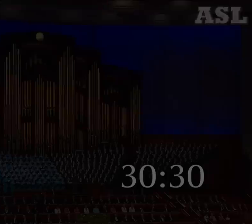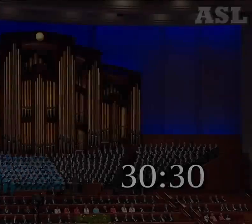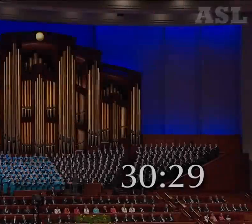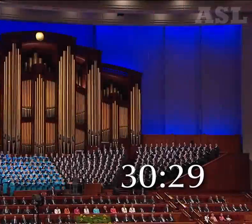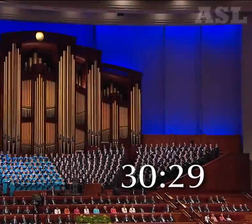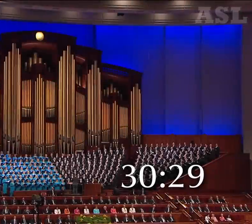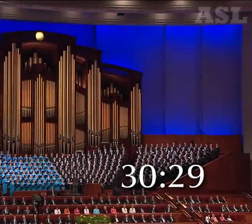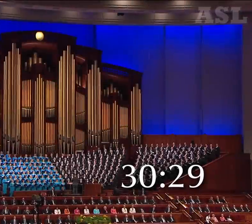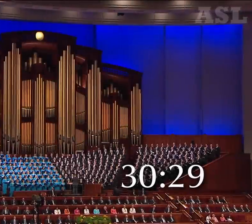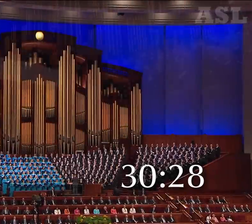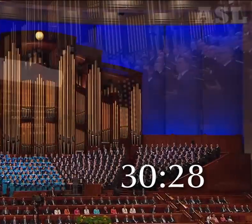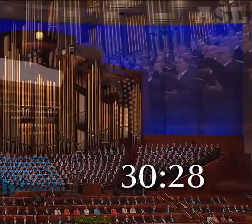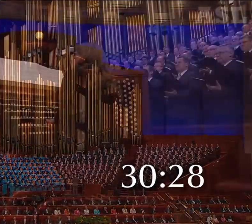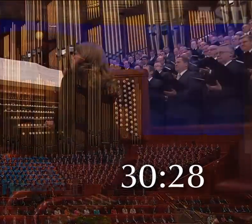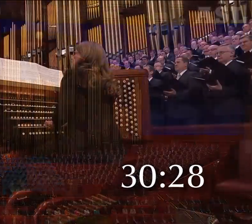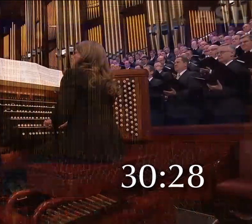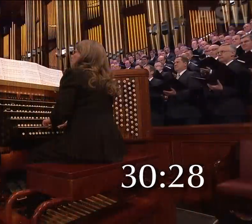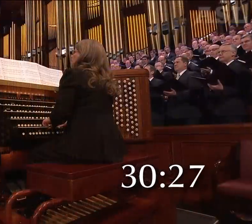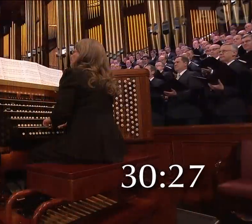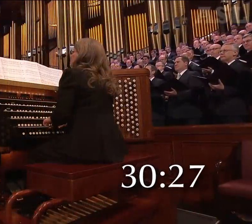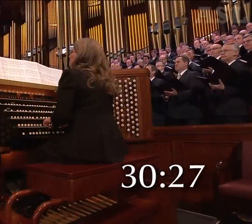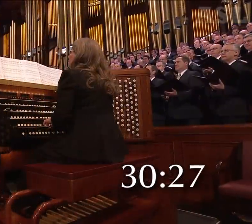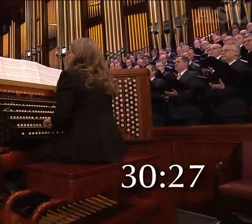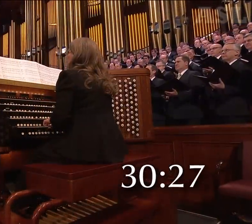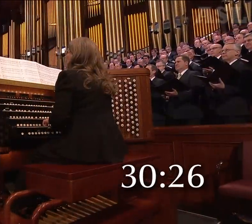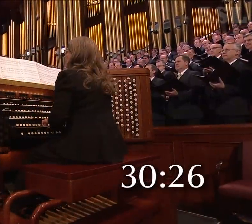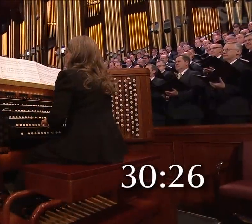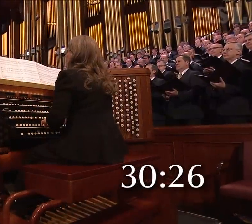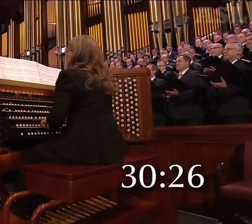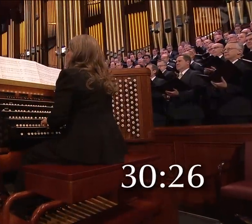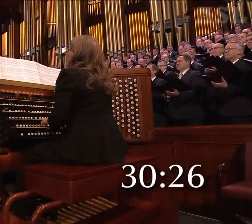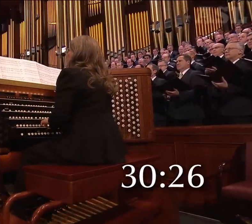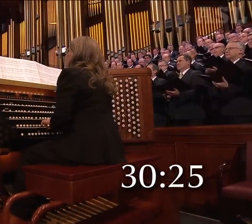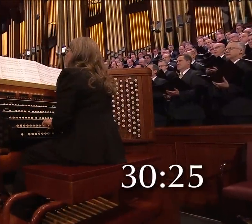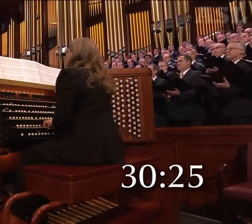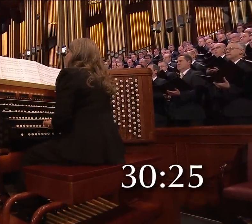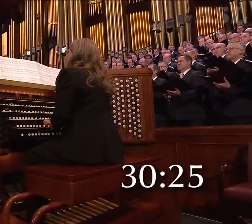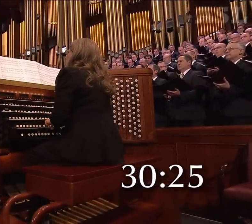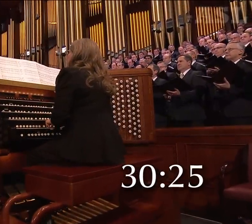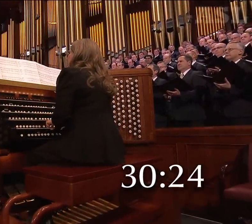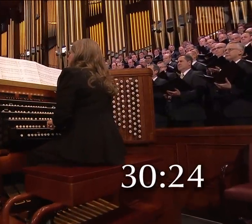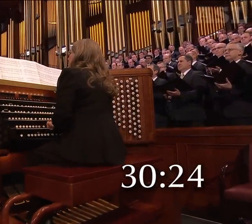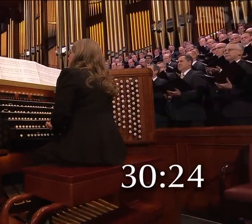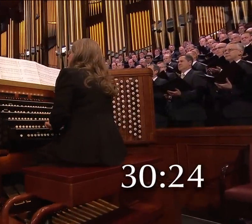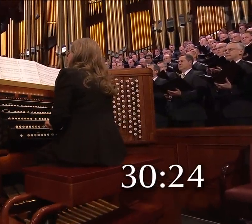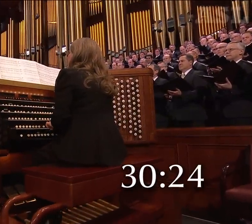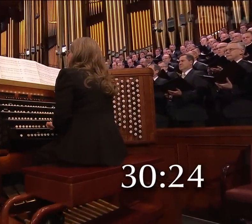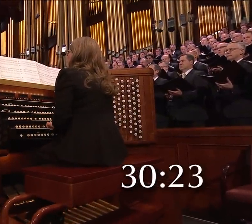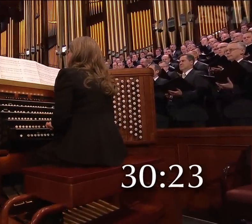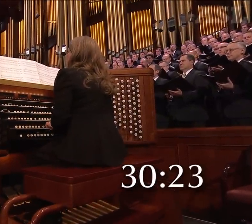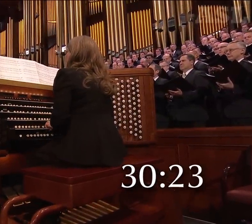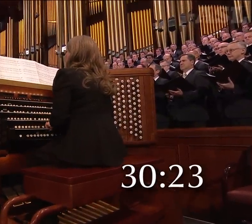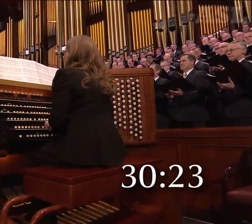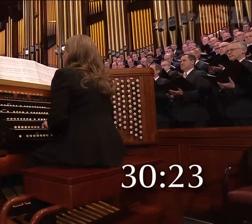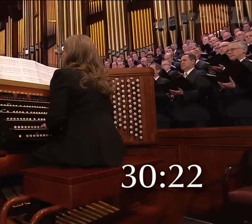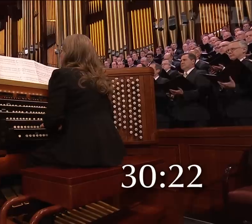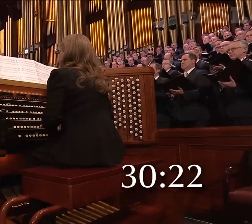CLOSED CAPTION CHANNEL OF THE CHURCH OF JESUS CHRIST OF LATTER-DAY SAINTS.